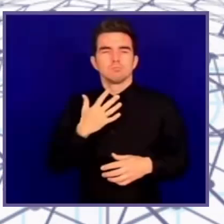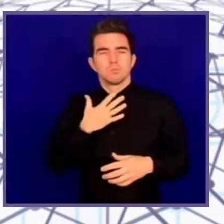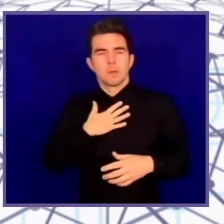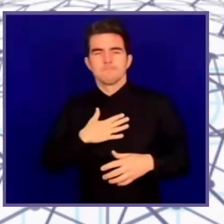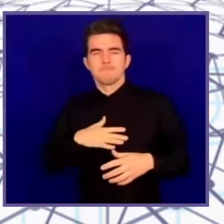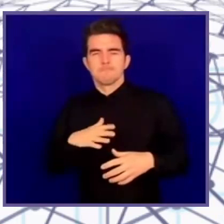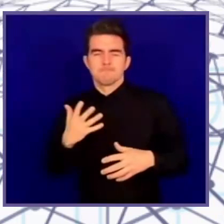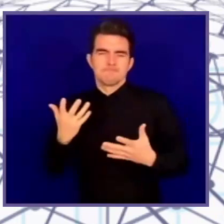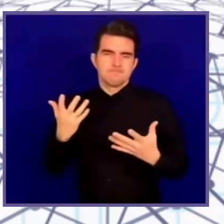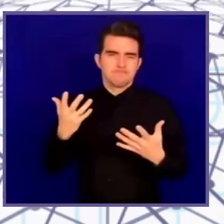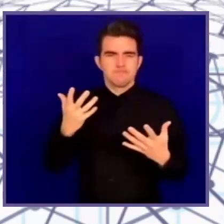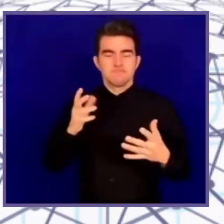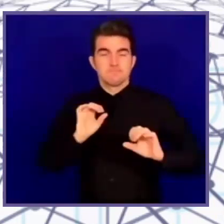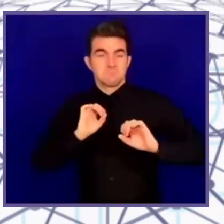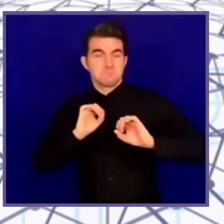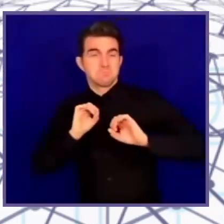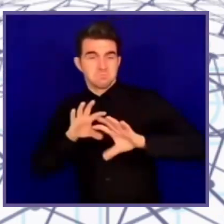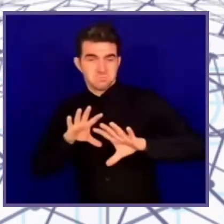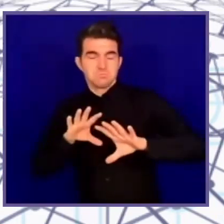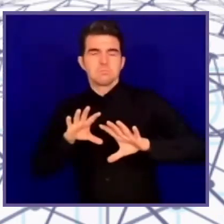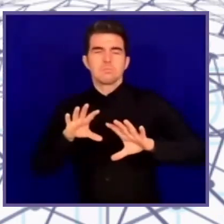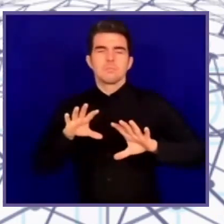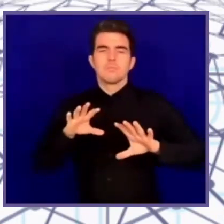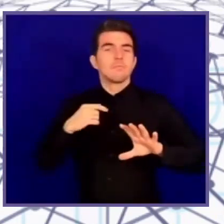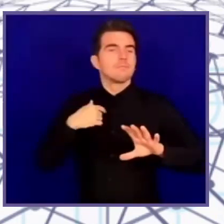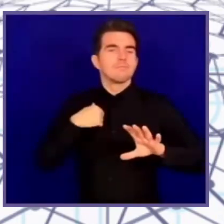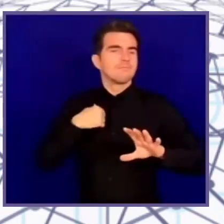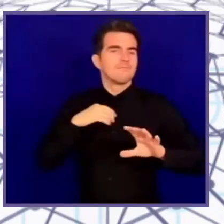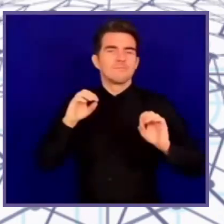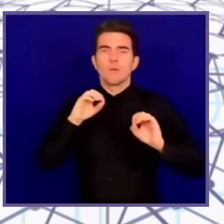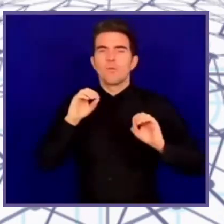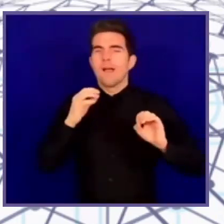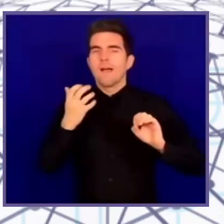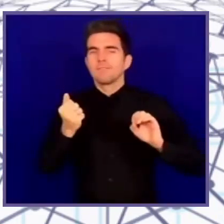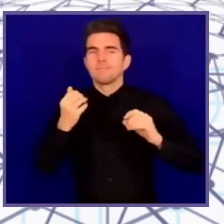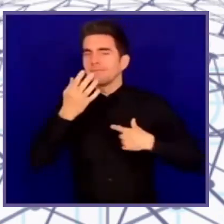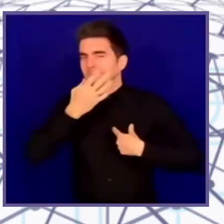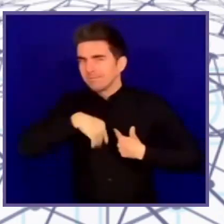Hi everybody, I'm Maryam, I'm just to explain I'm wearing a shiny brown scarf and shiny